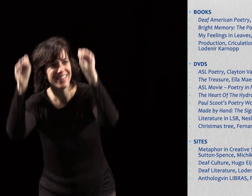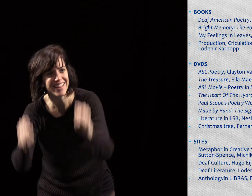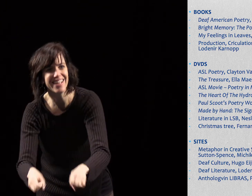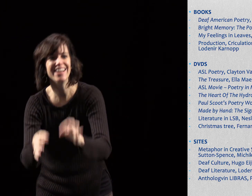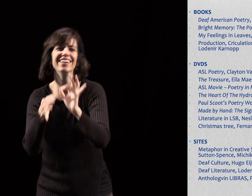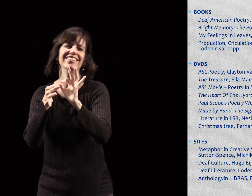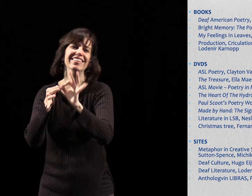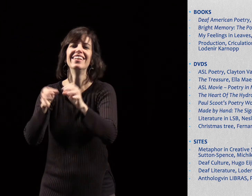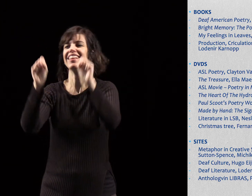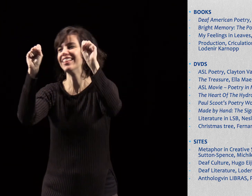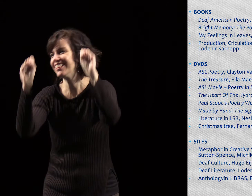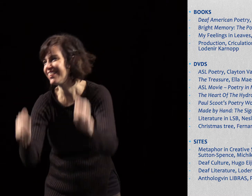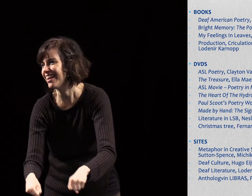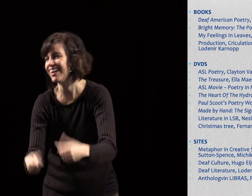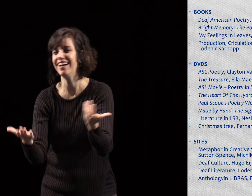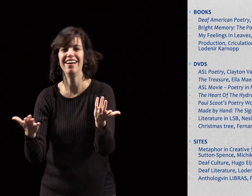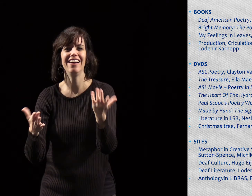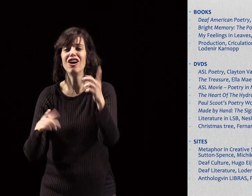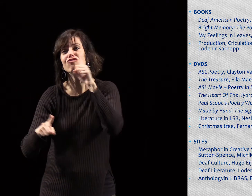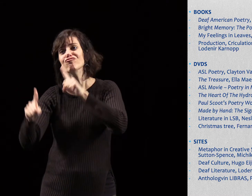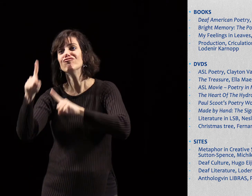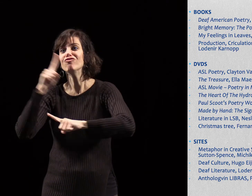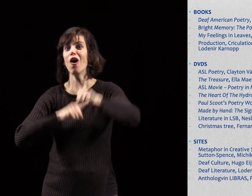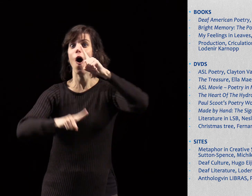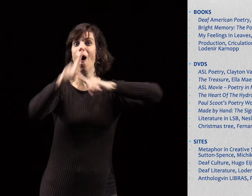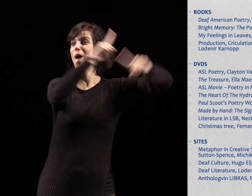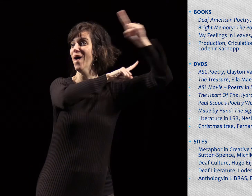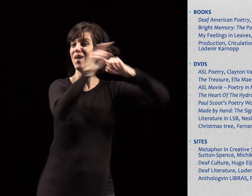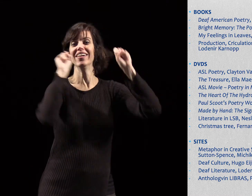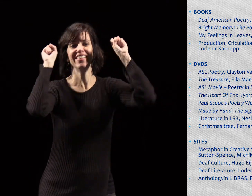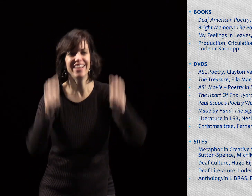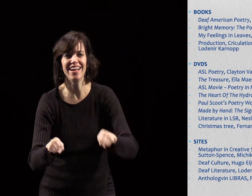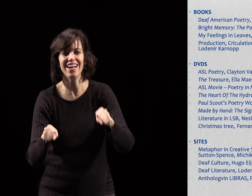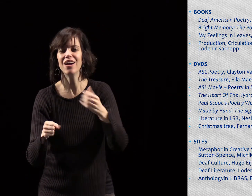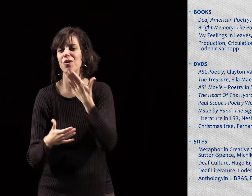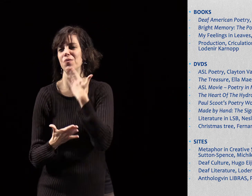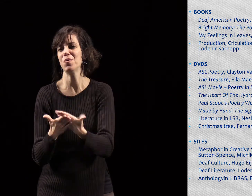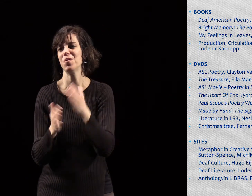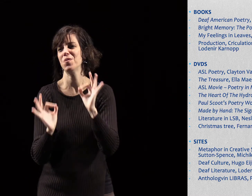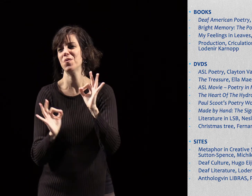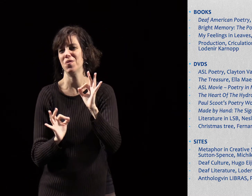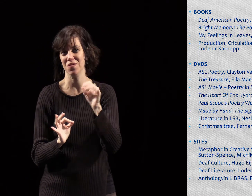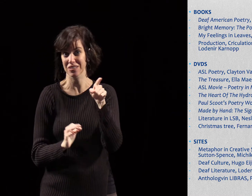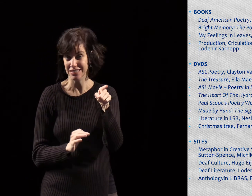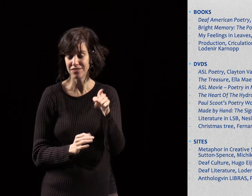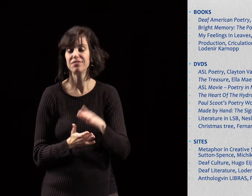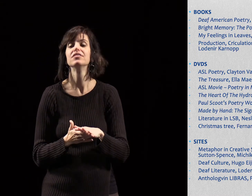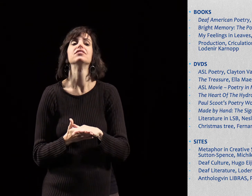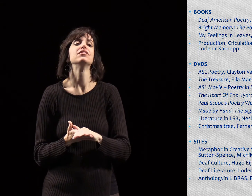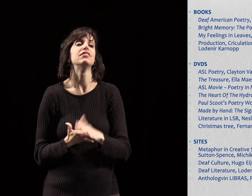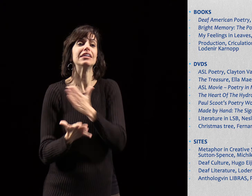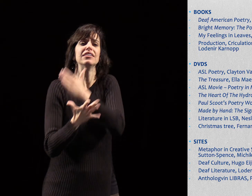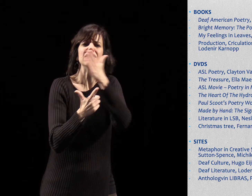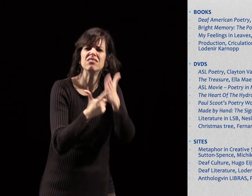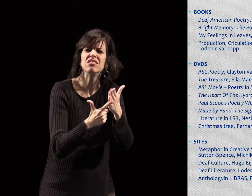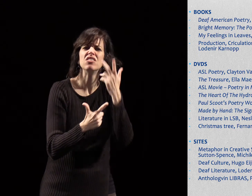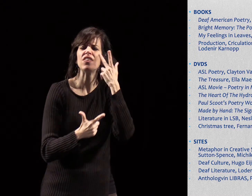Like with my example, this can apply to schools, it can apply to interpreters, to signers. It can apply to everyone.